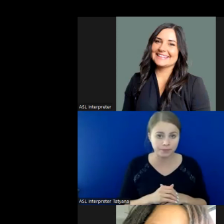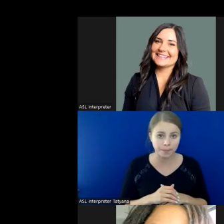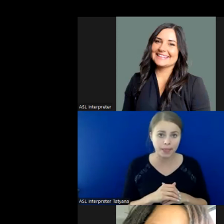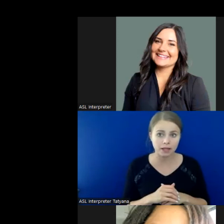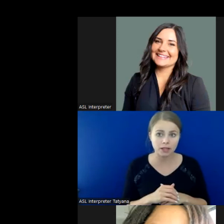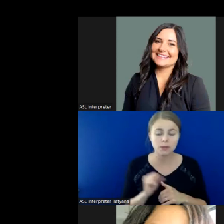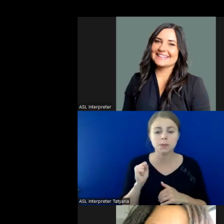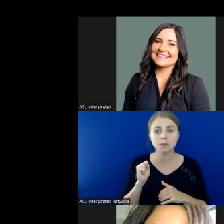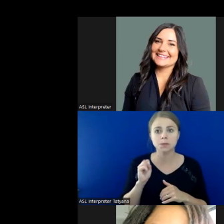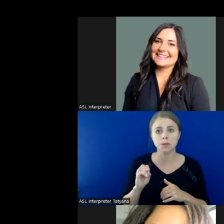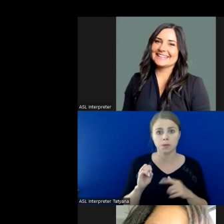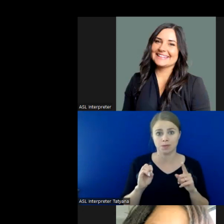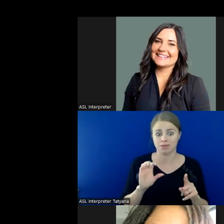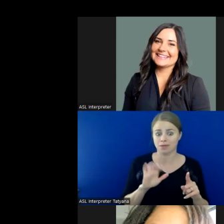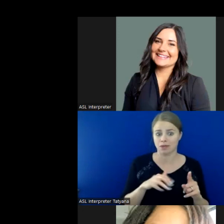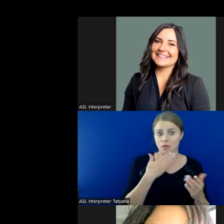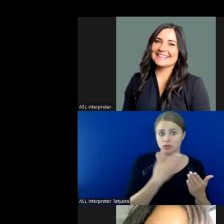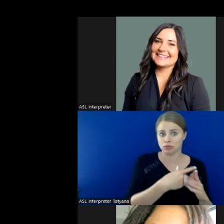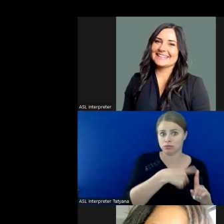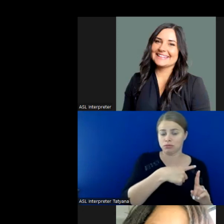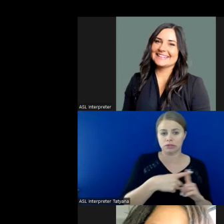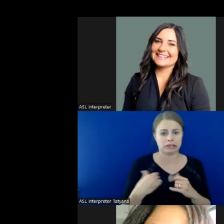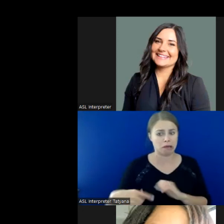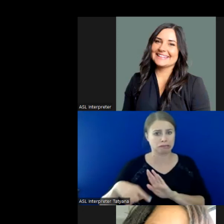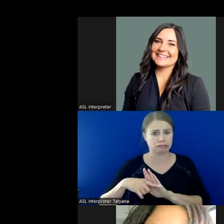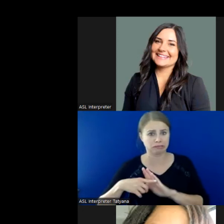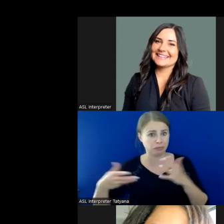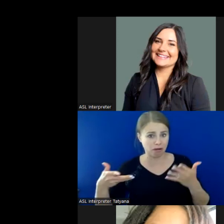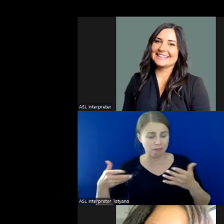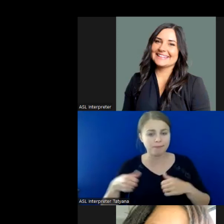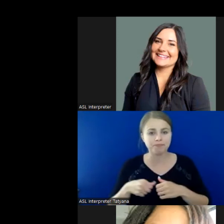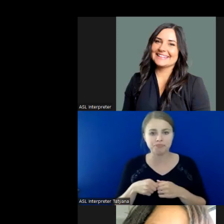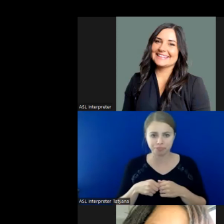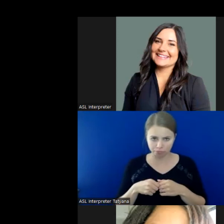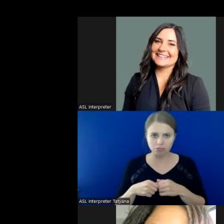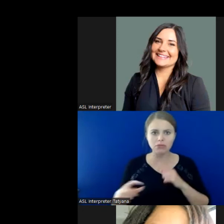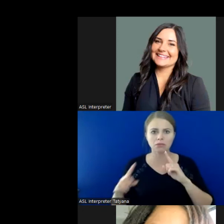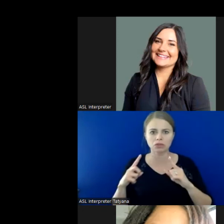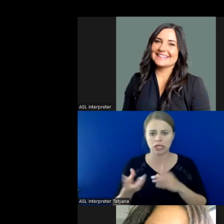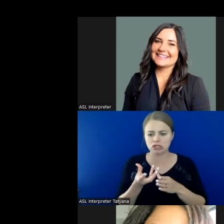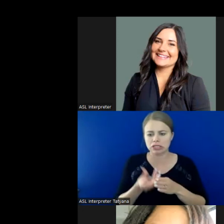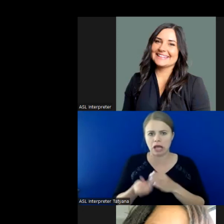Well, that was the good. Now here's the bad. There was communication gaps,